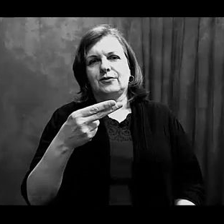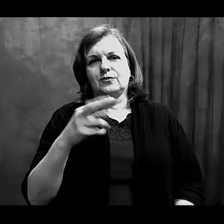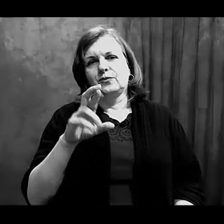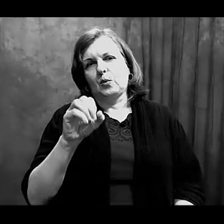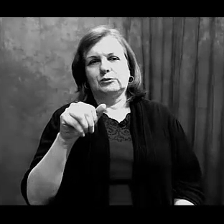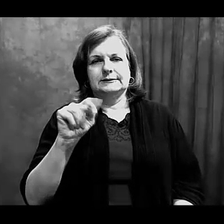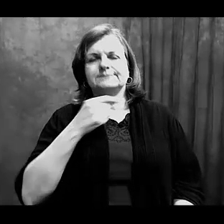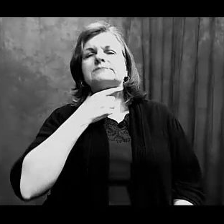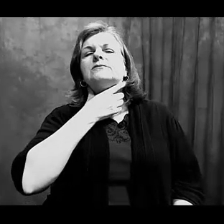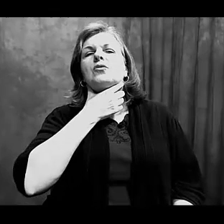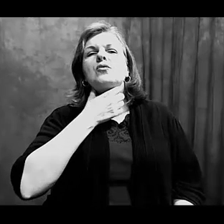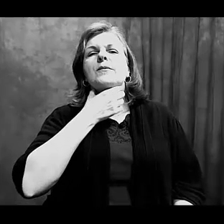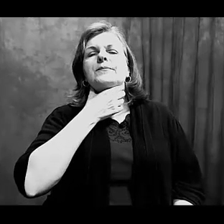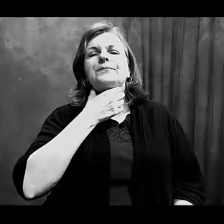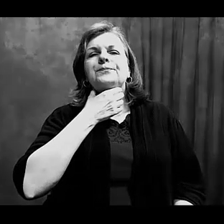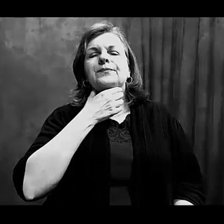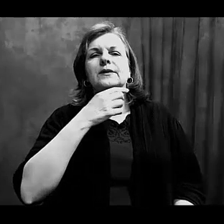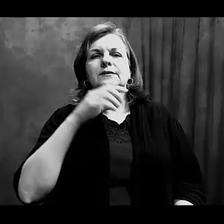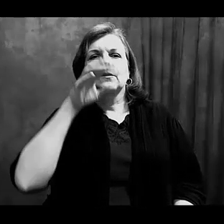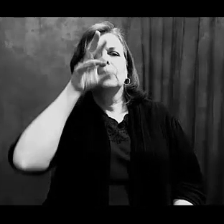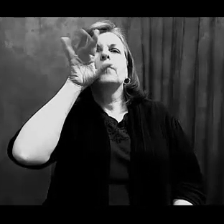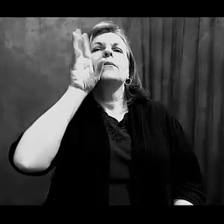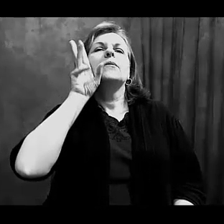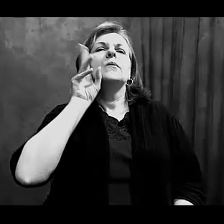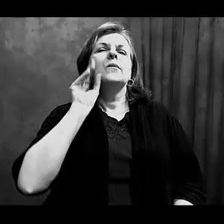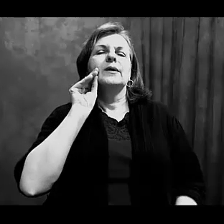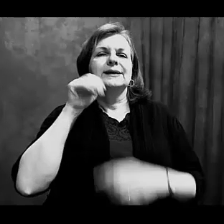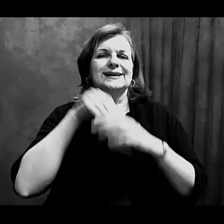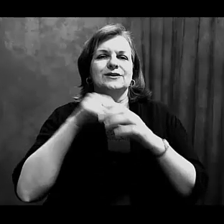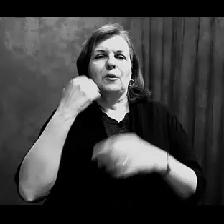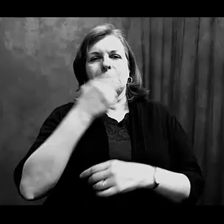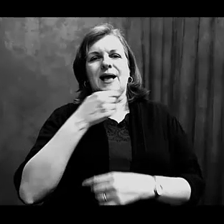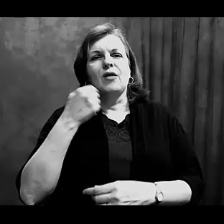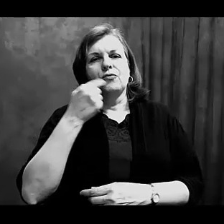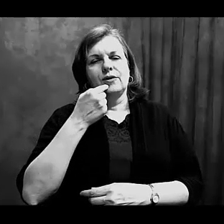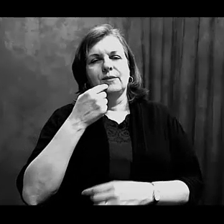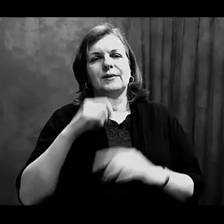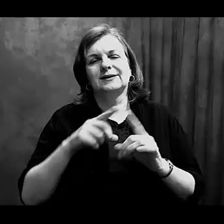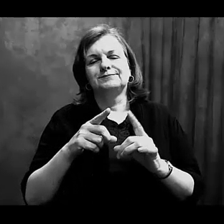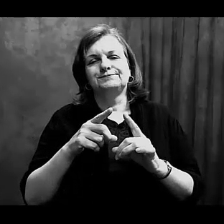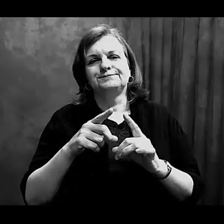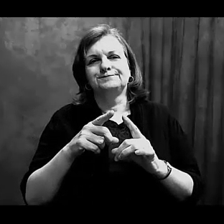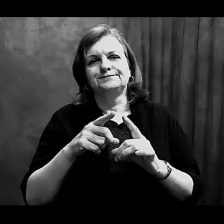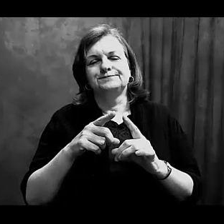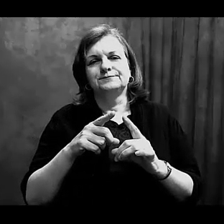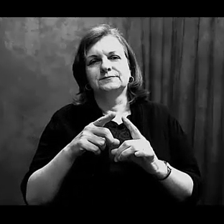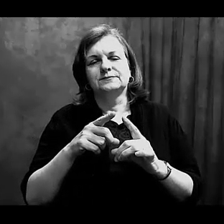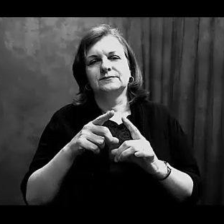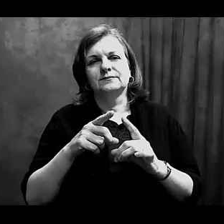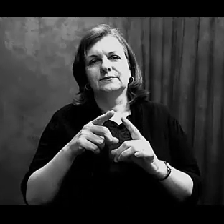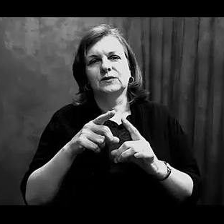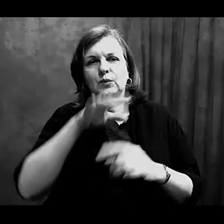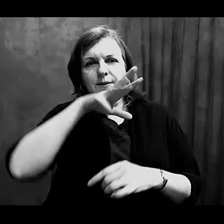so it's actually coming down into your mouth - but the whole idea of bringing it in through